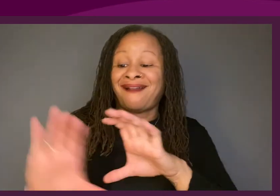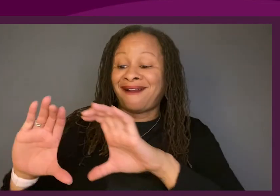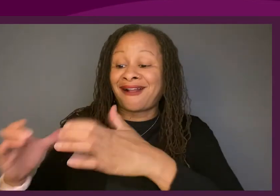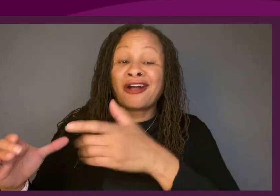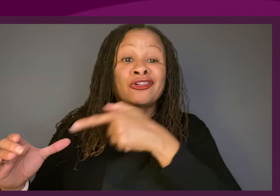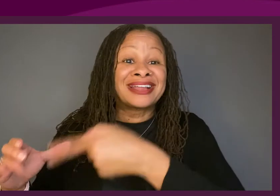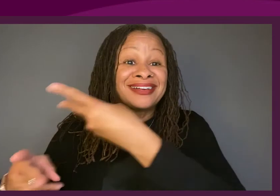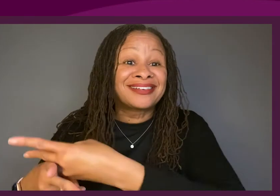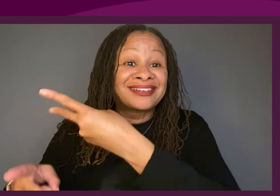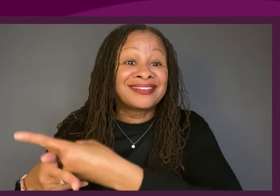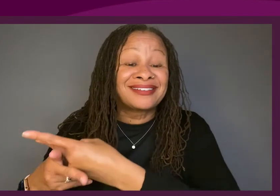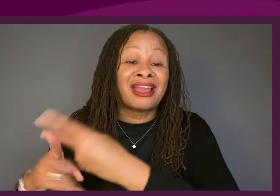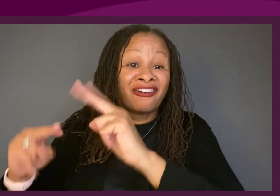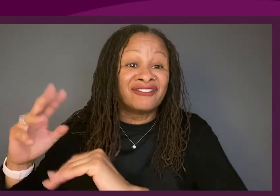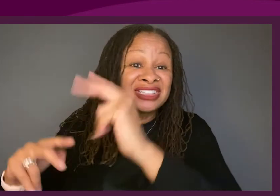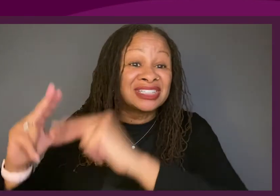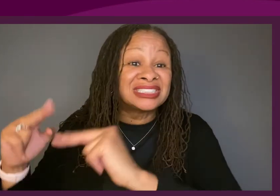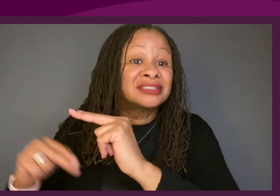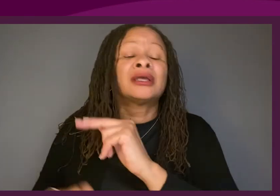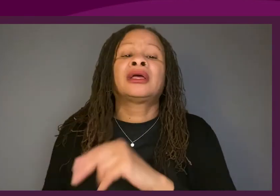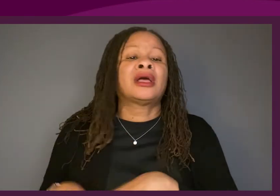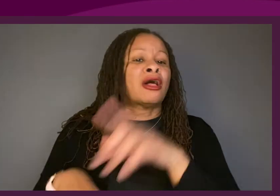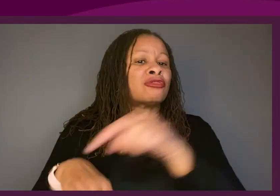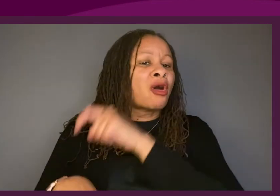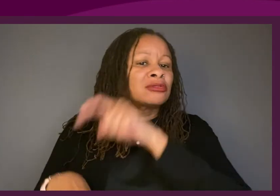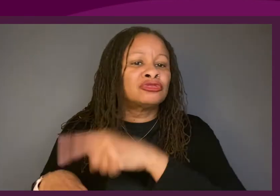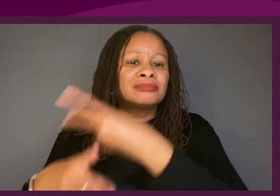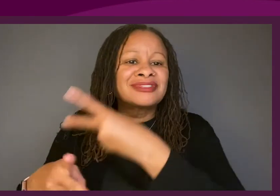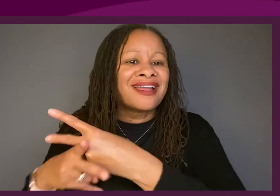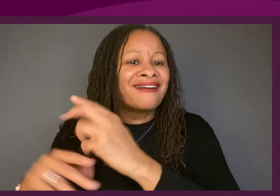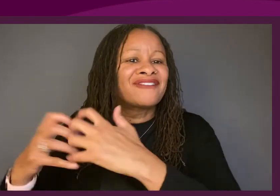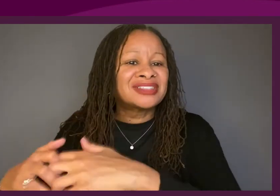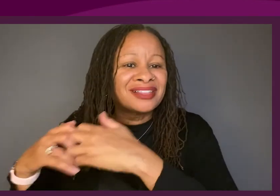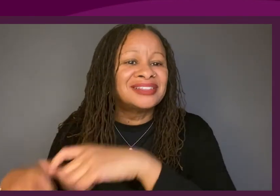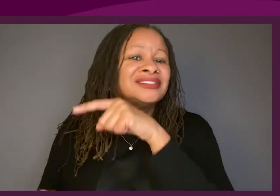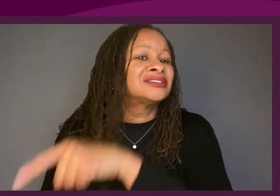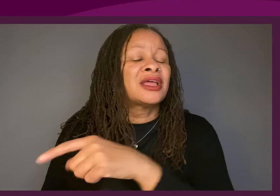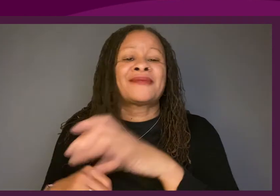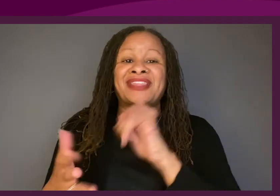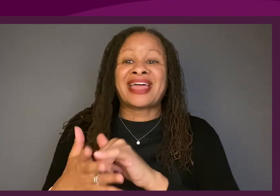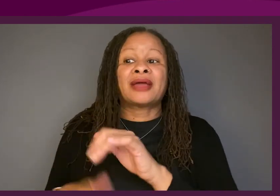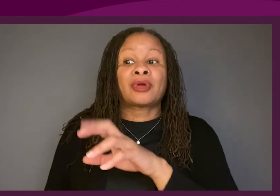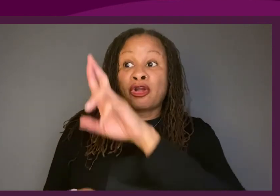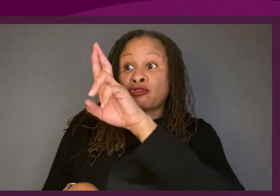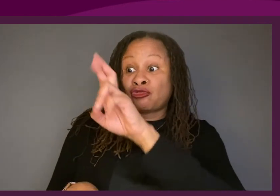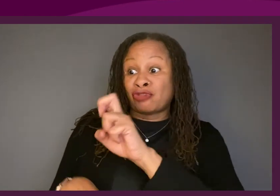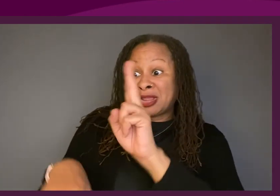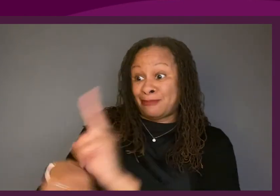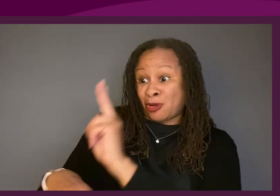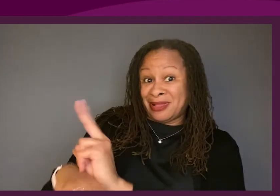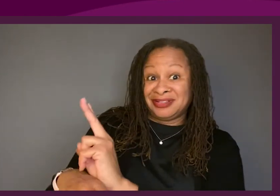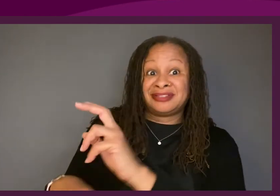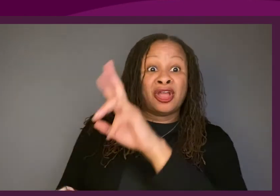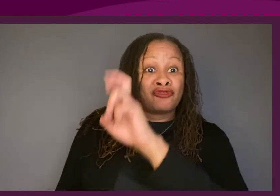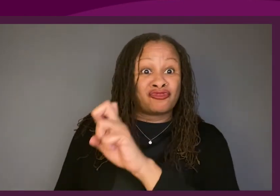that were repurposed to move people out of acute care beds to make room for people who